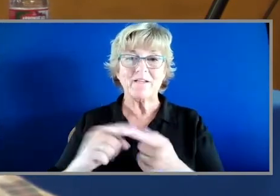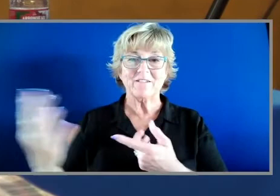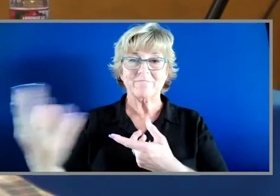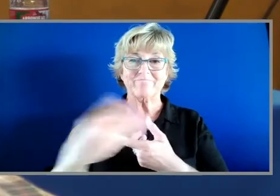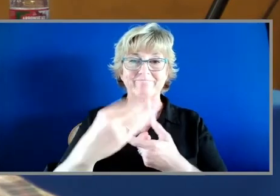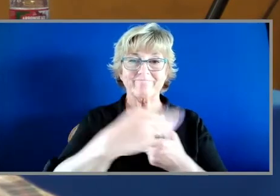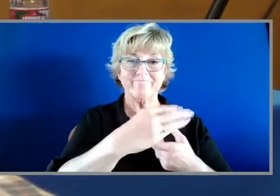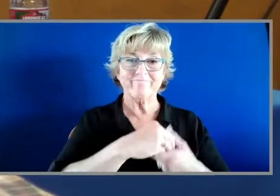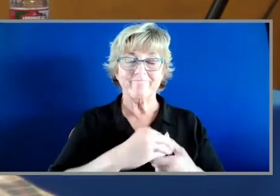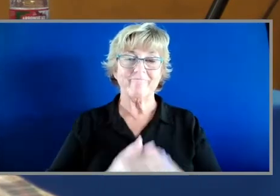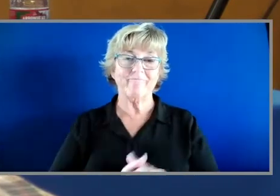Studio: So I will.